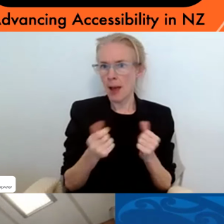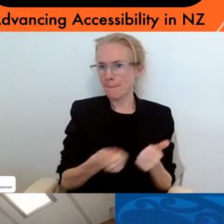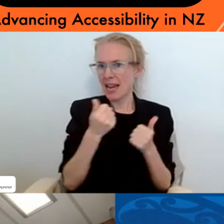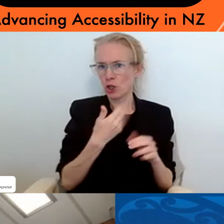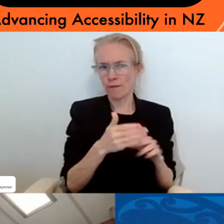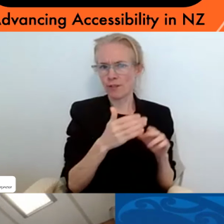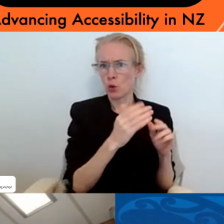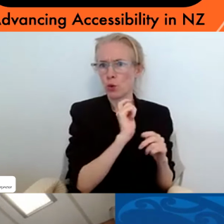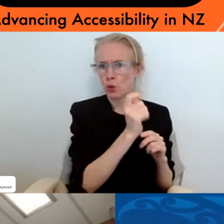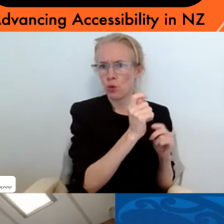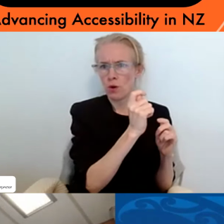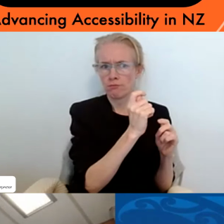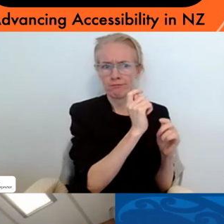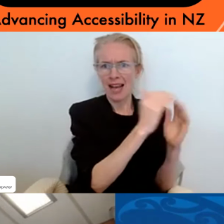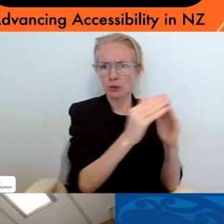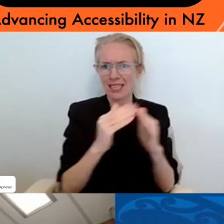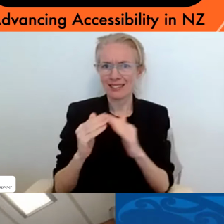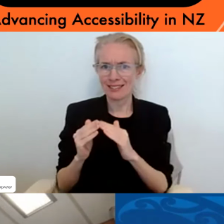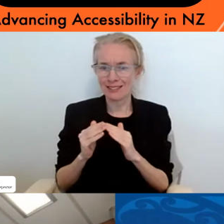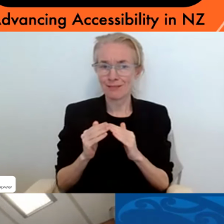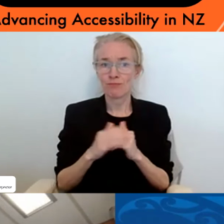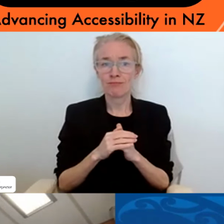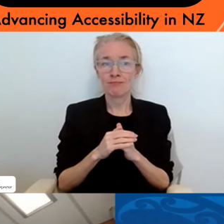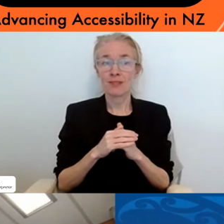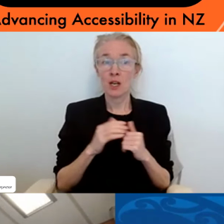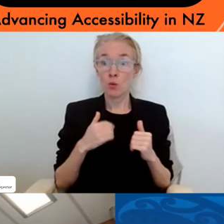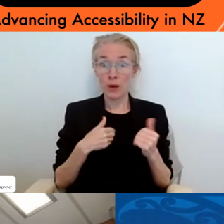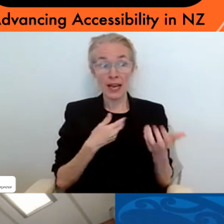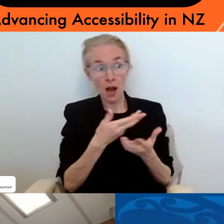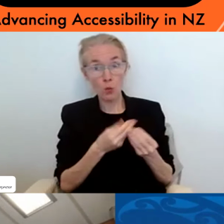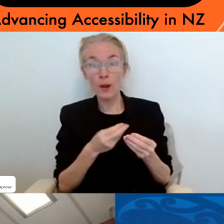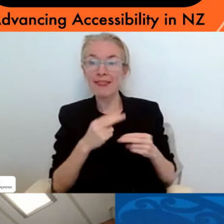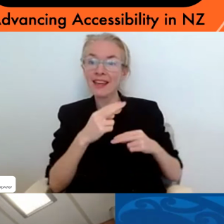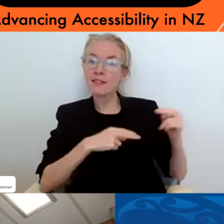when I was involved with housing, and the developer agreed and added